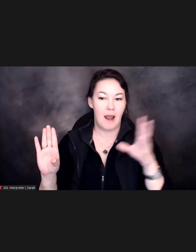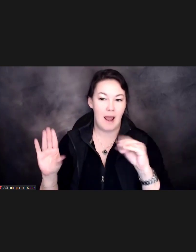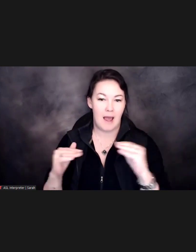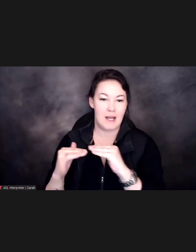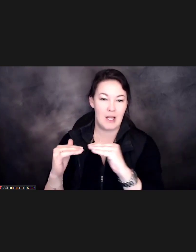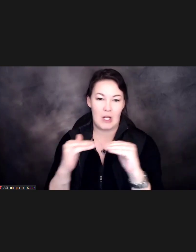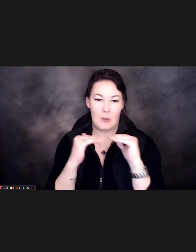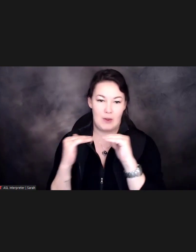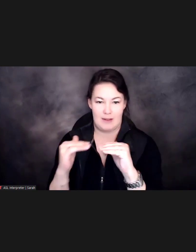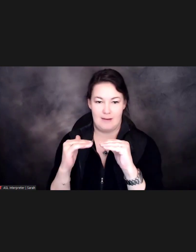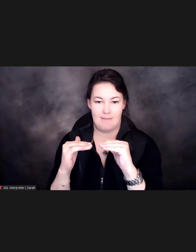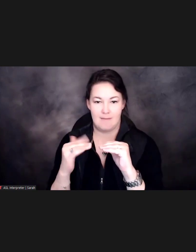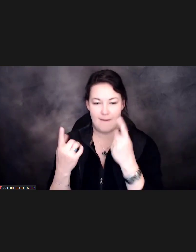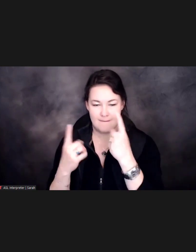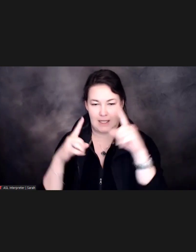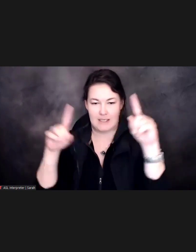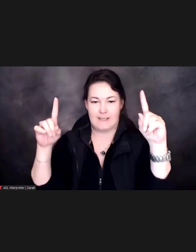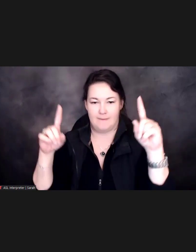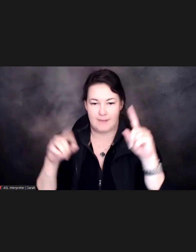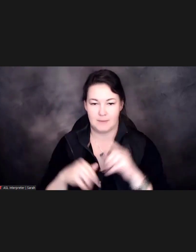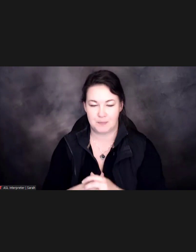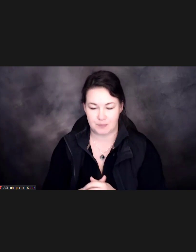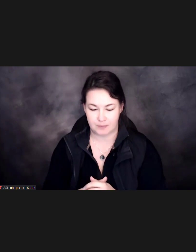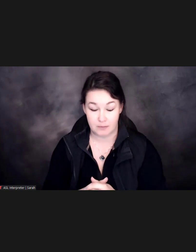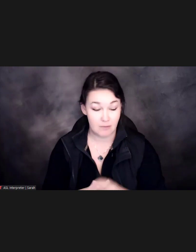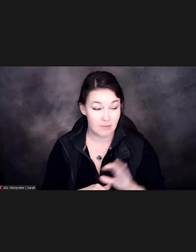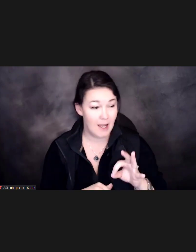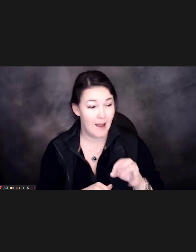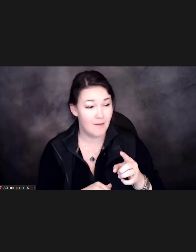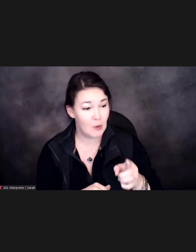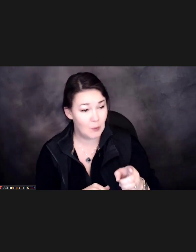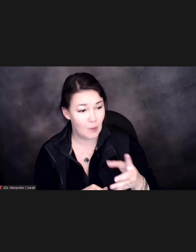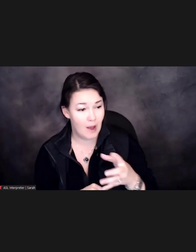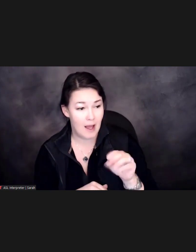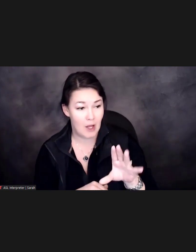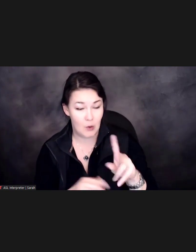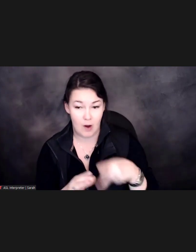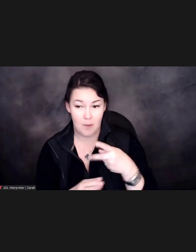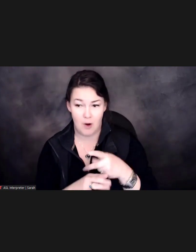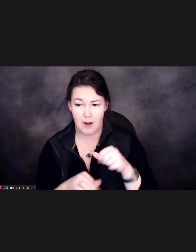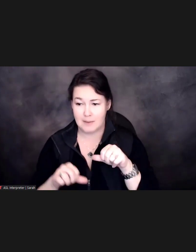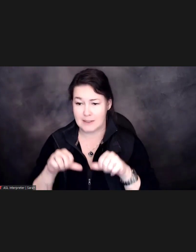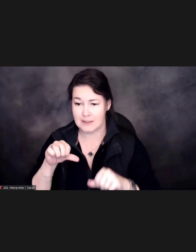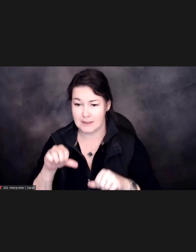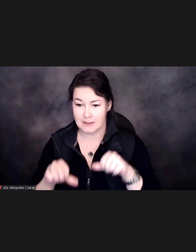and it's equally as effective.>>: If you or your program are still